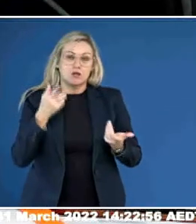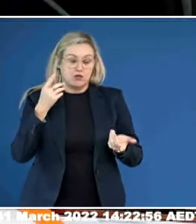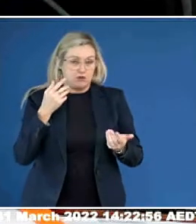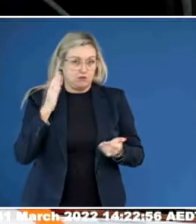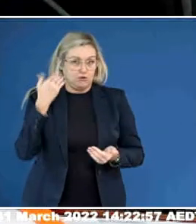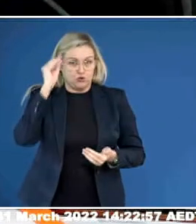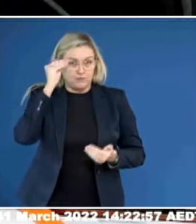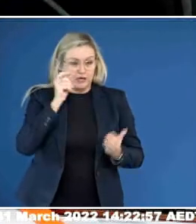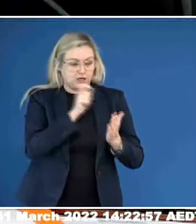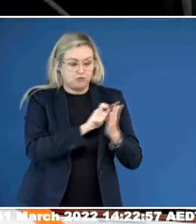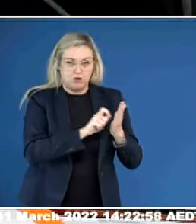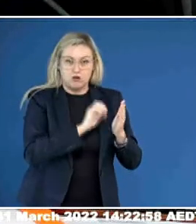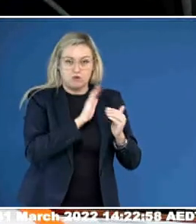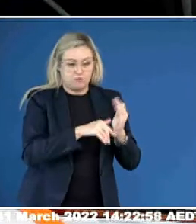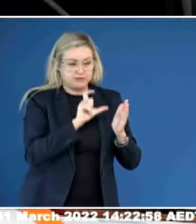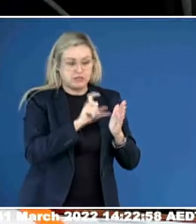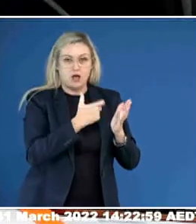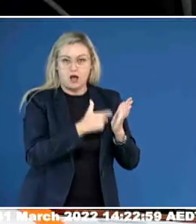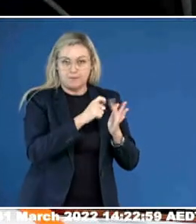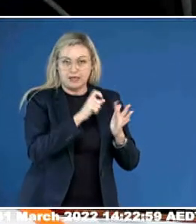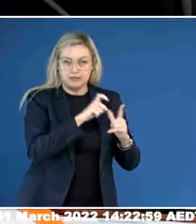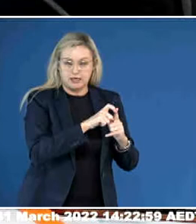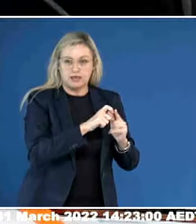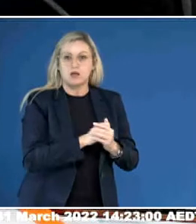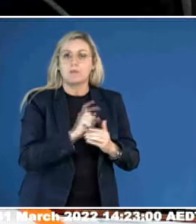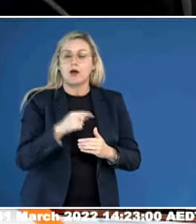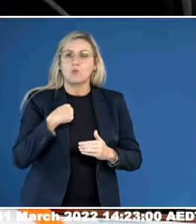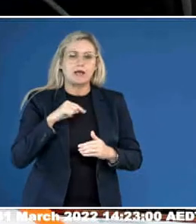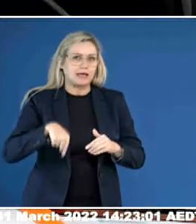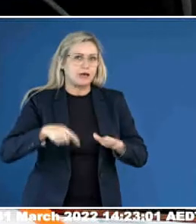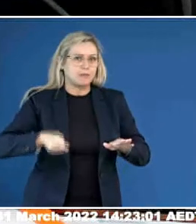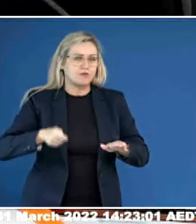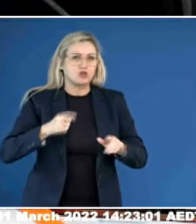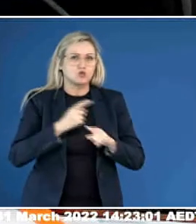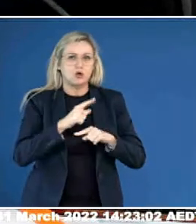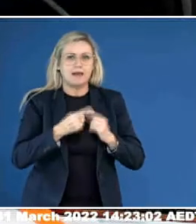The Royal Commissioners have heard about the concept of cross-cutting articles in the